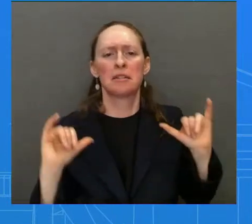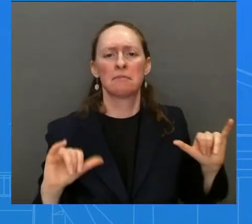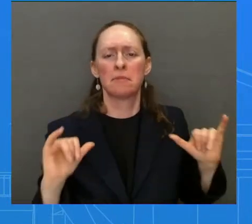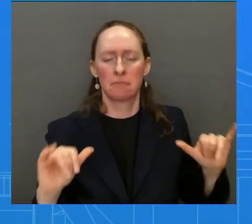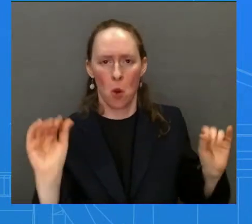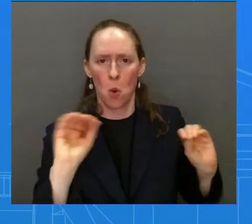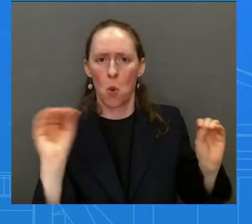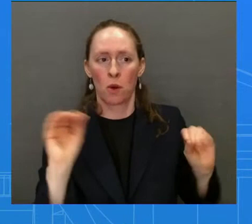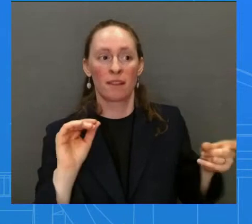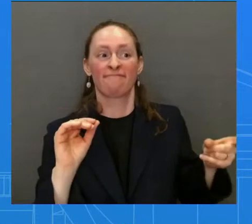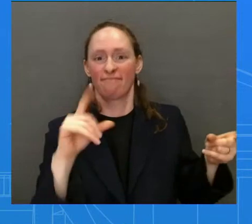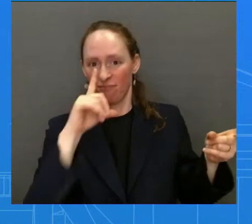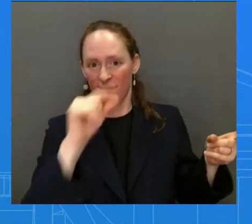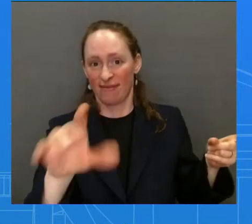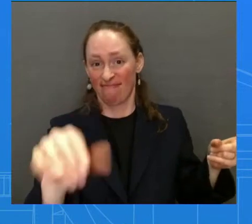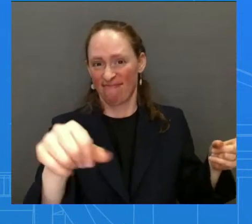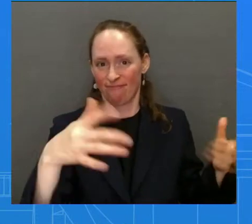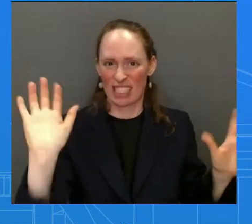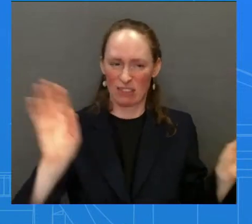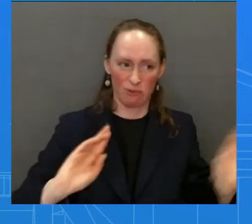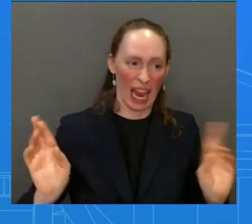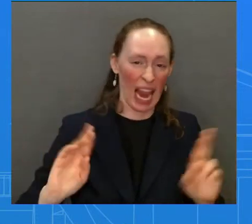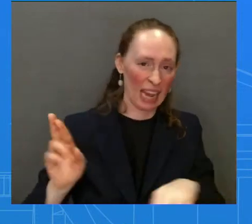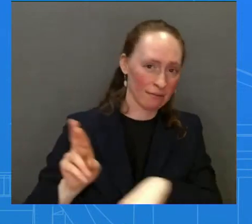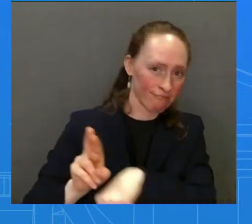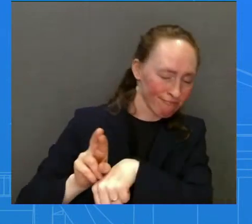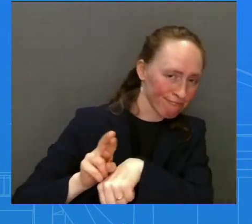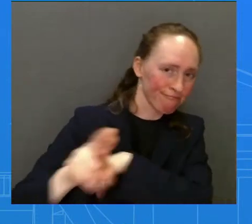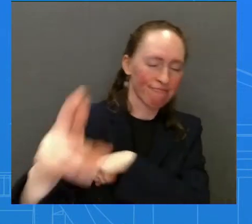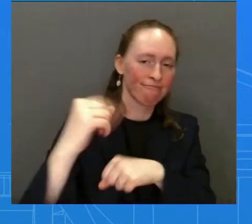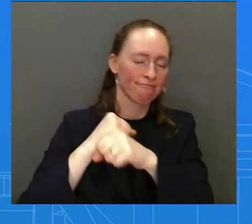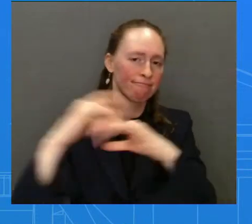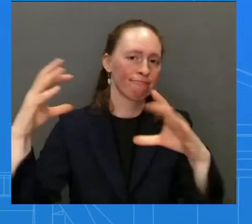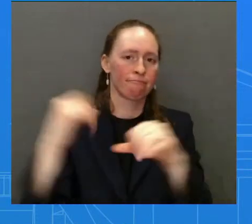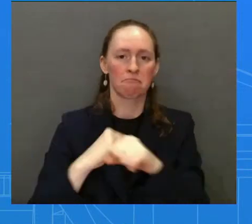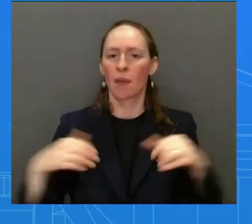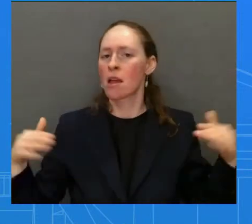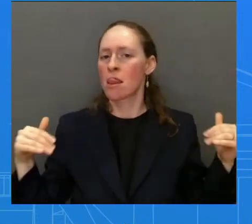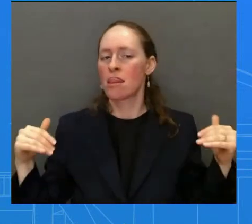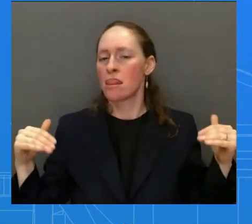to the collective defense of the NATO Alliance, but we have not seen any reason ri- --